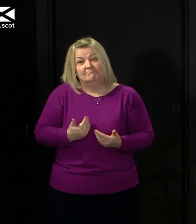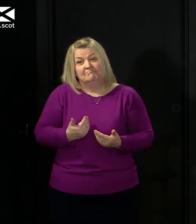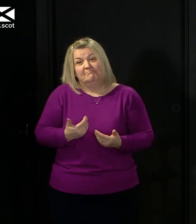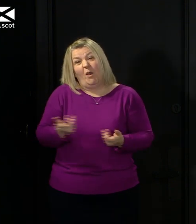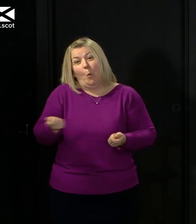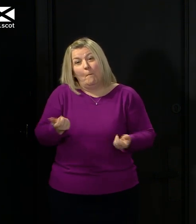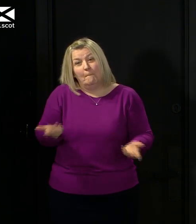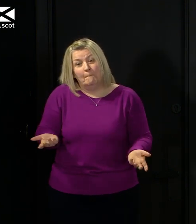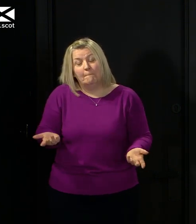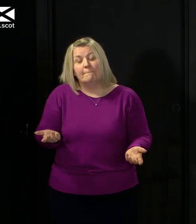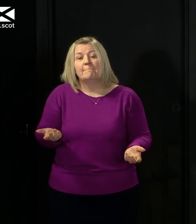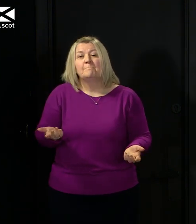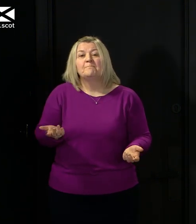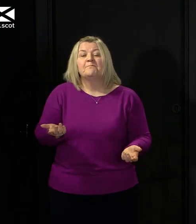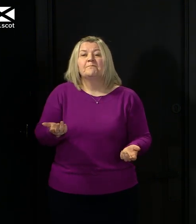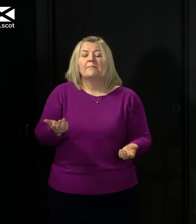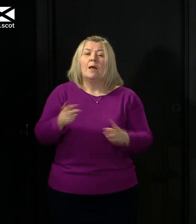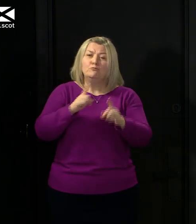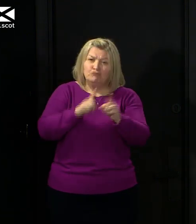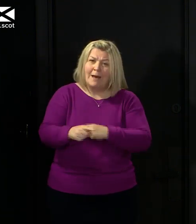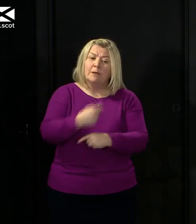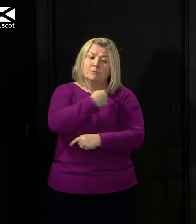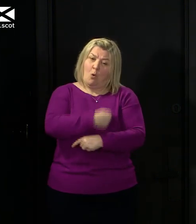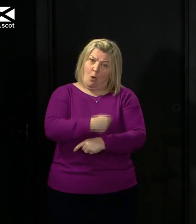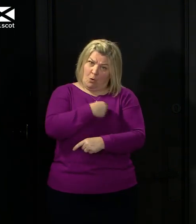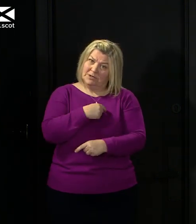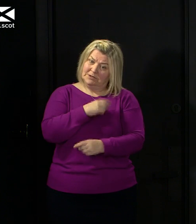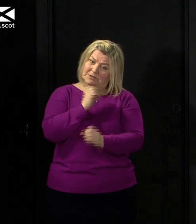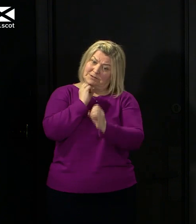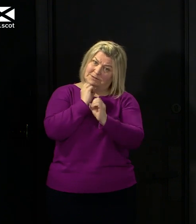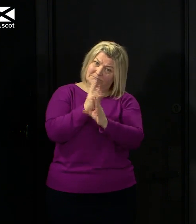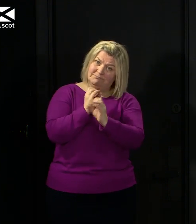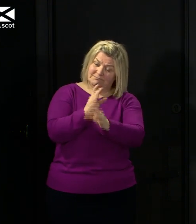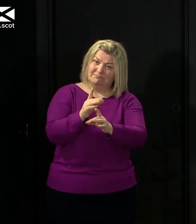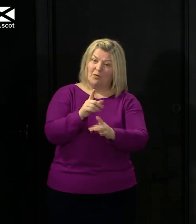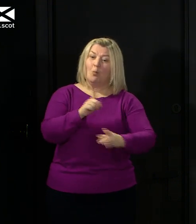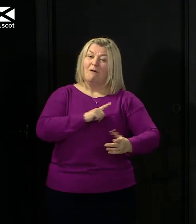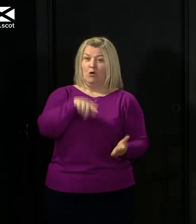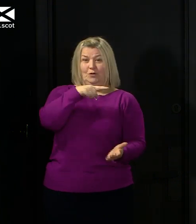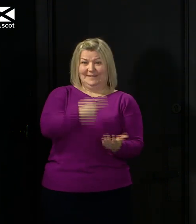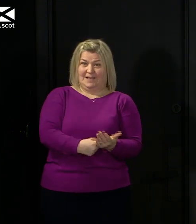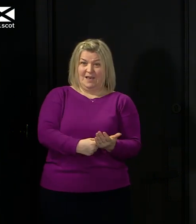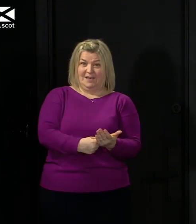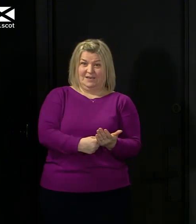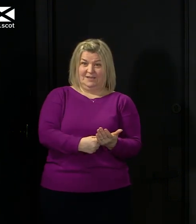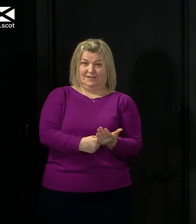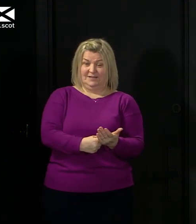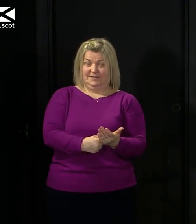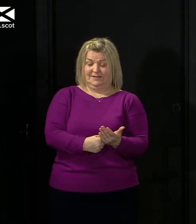is to set out the basis of my decision making. These are, as I said to Sev, they are rarely